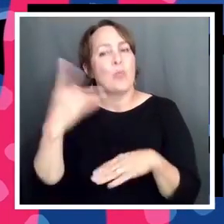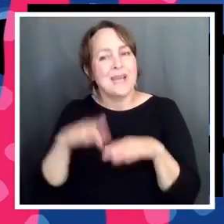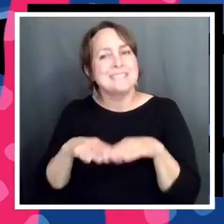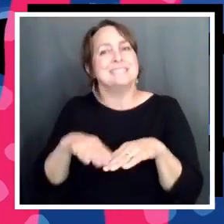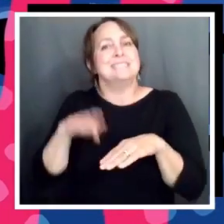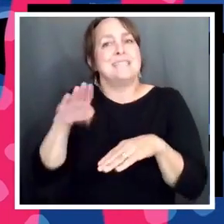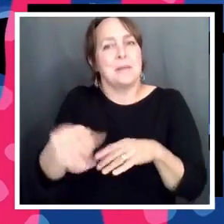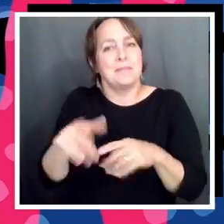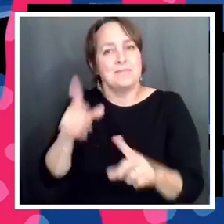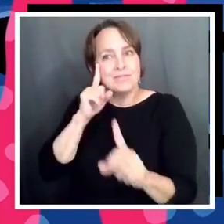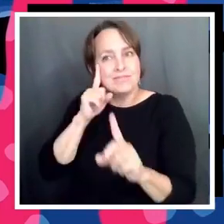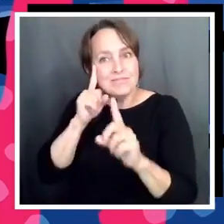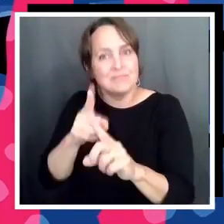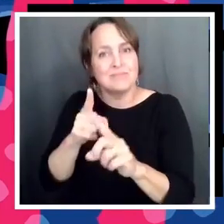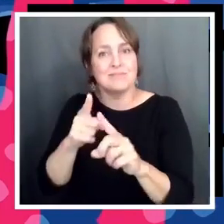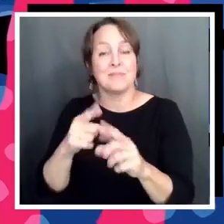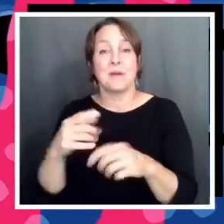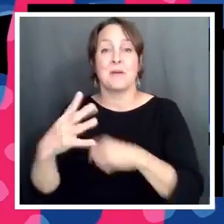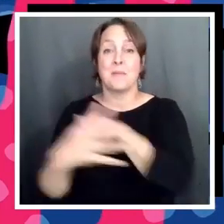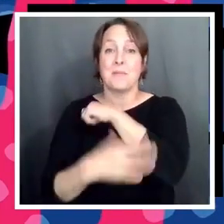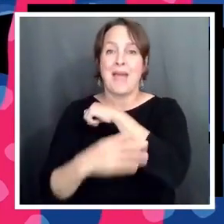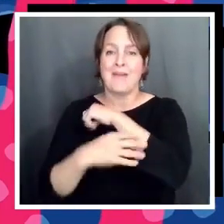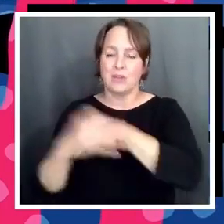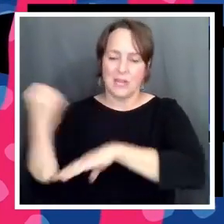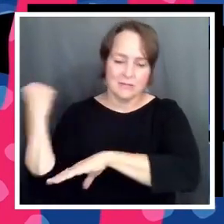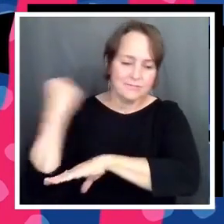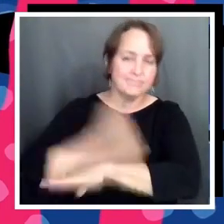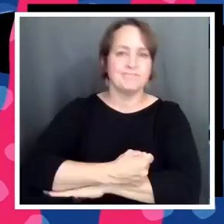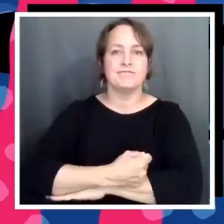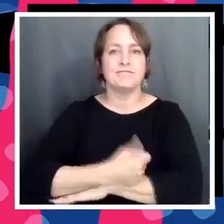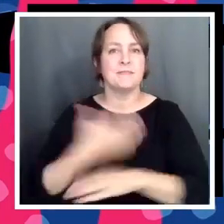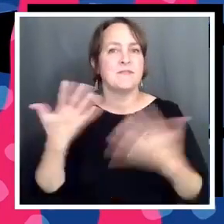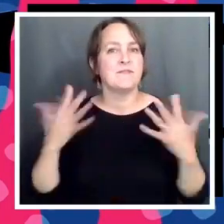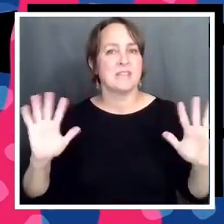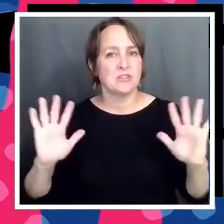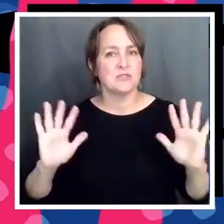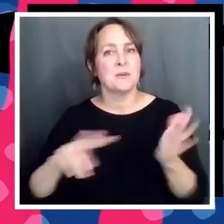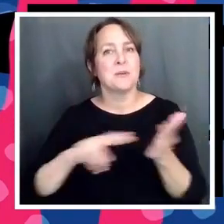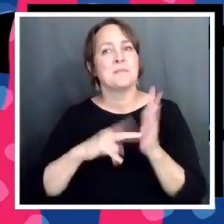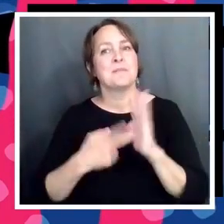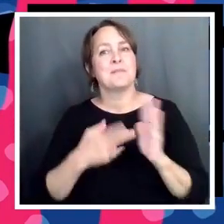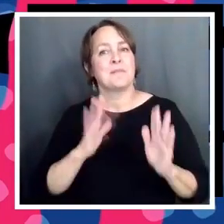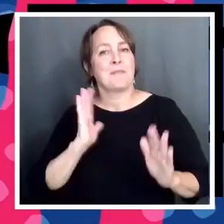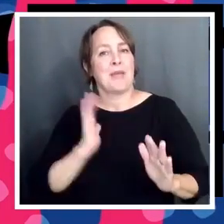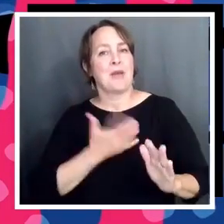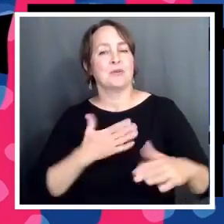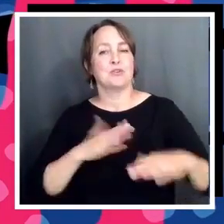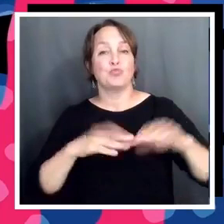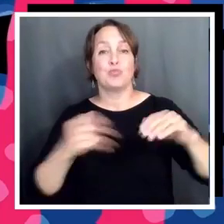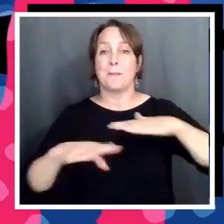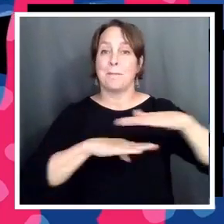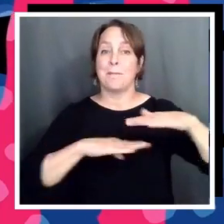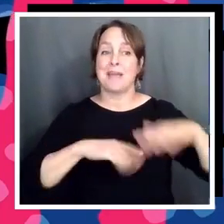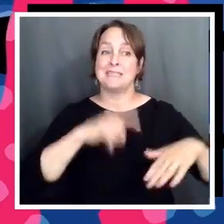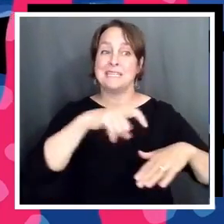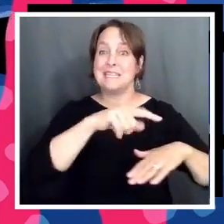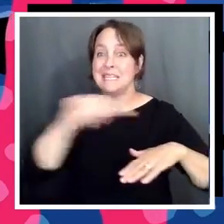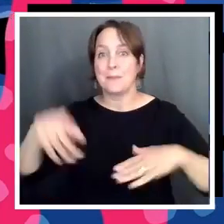THIS HISTORIC CHILD TAX CREDIT THAT WE PASSED IN THE AMERICAN RESCUE PLAN IS BUT ONE STEP